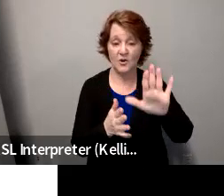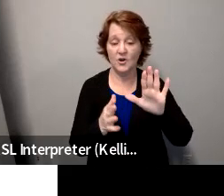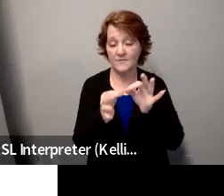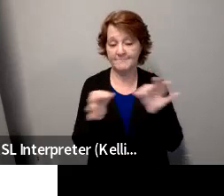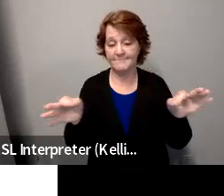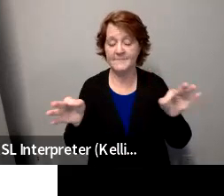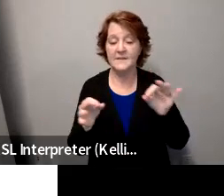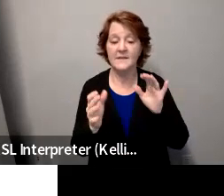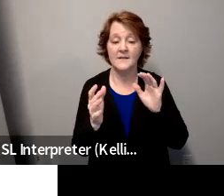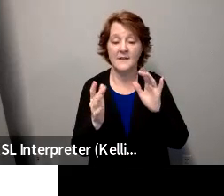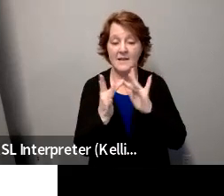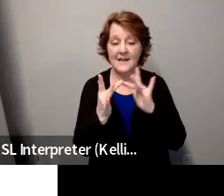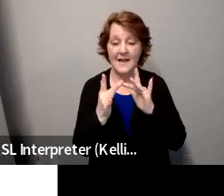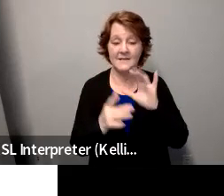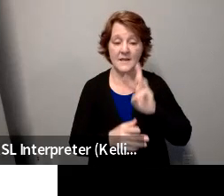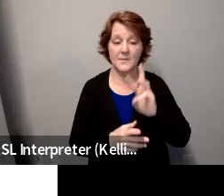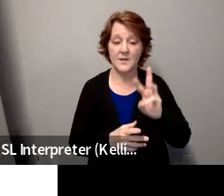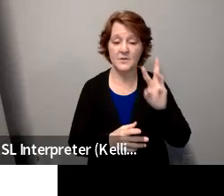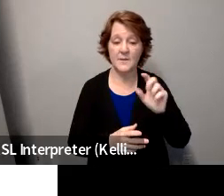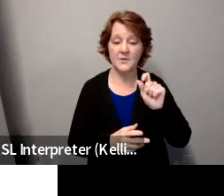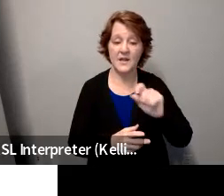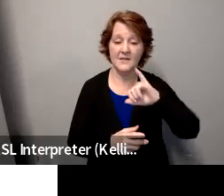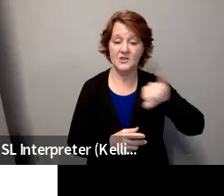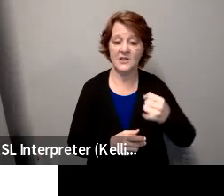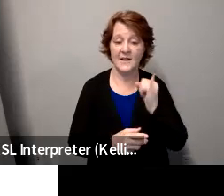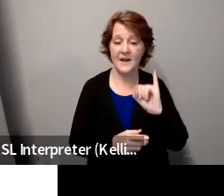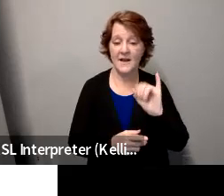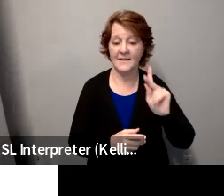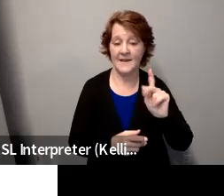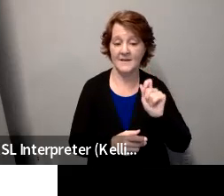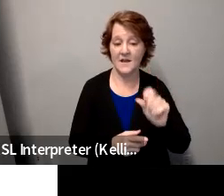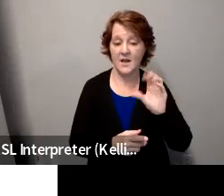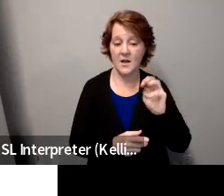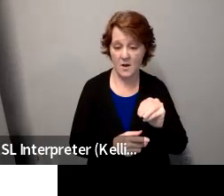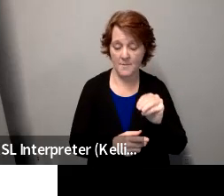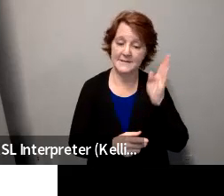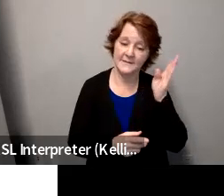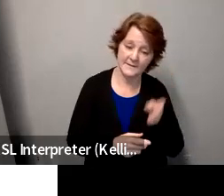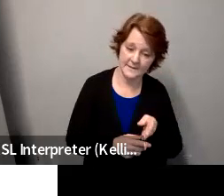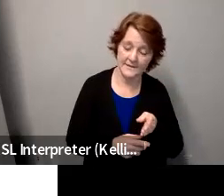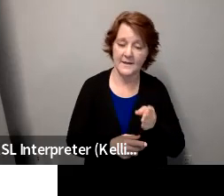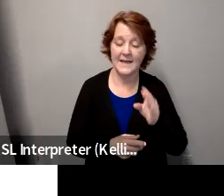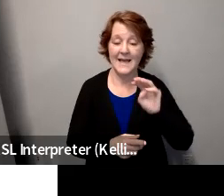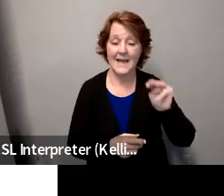change as critical thinker and lifelong learner. She never hesitates to critique and